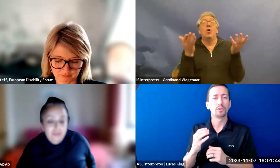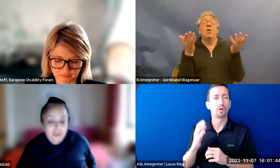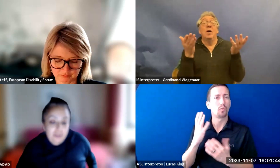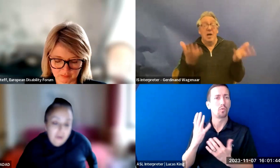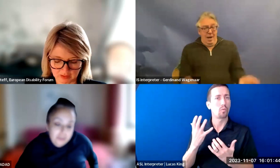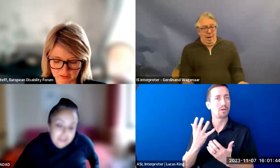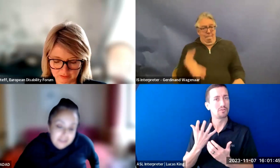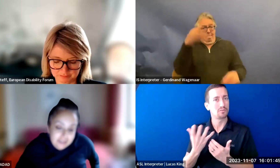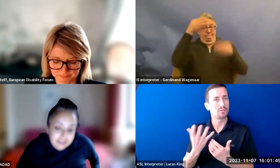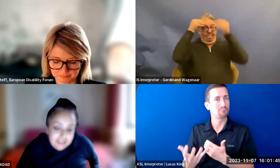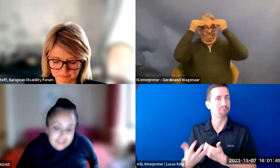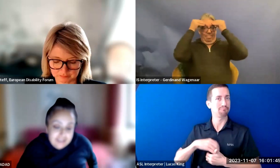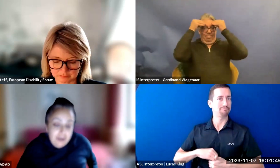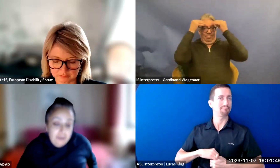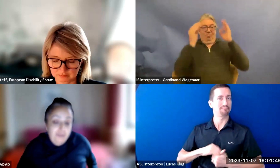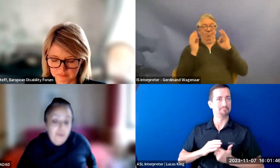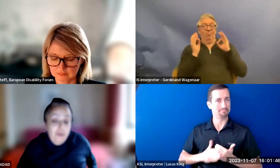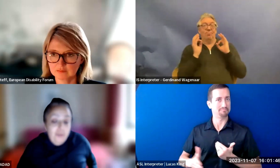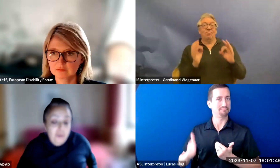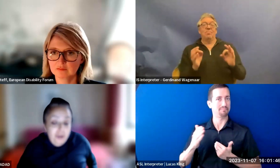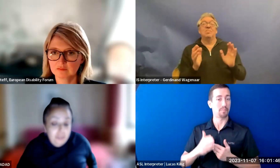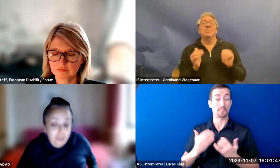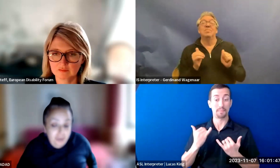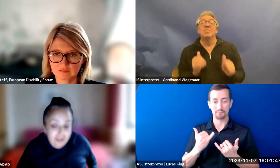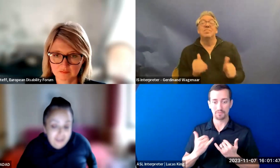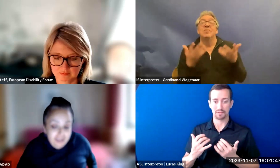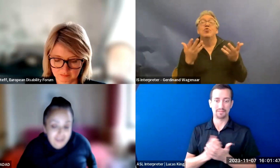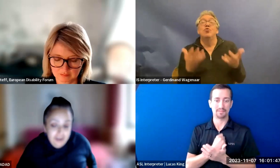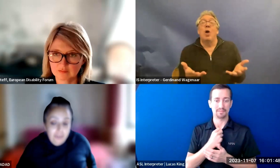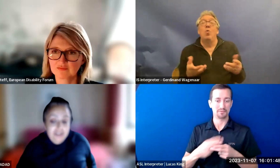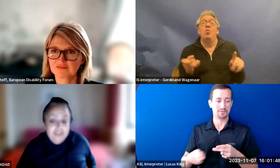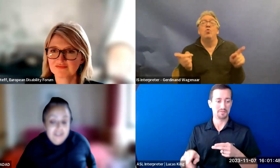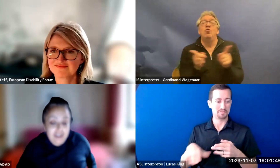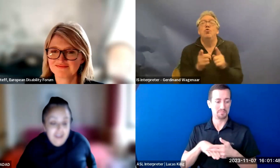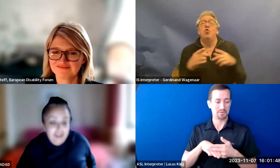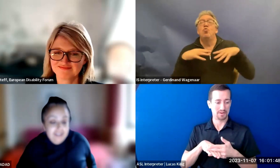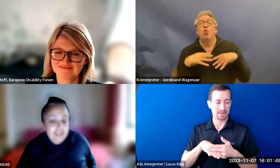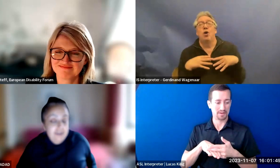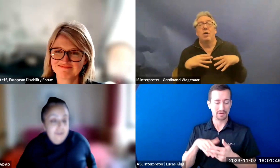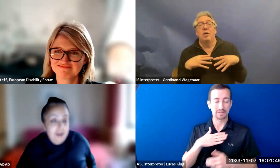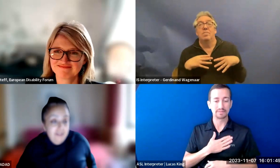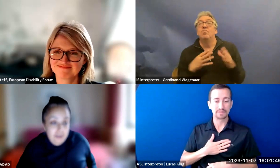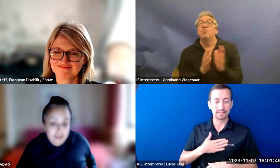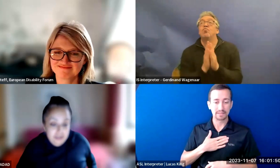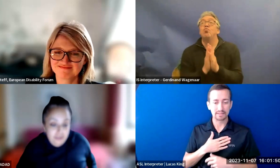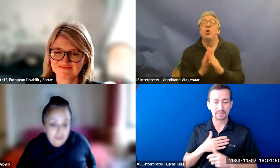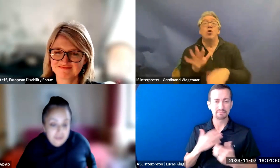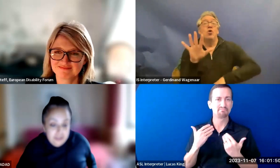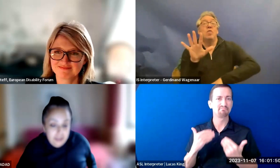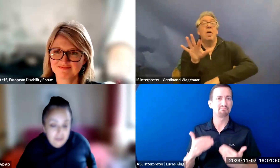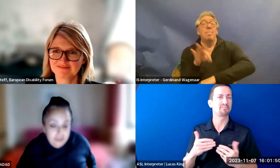For the moment, it's time for a quick break. Please, let's take 5 minutes for yourselves,